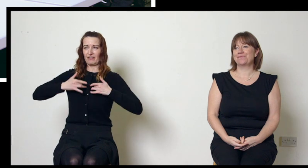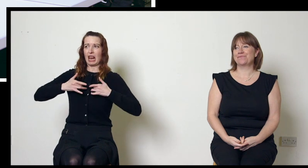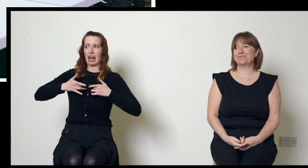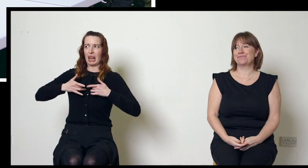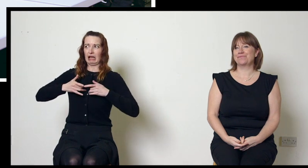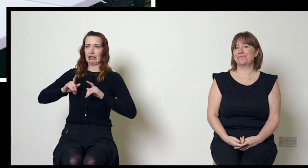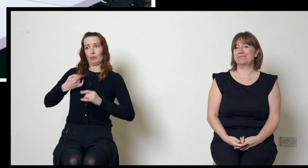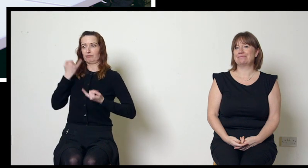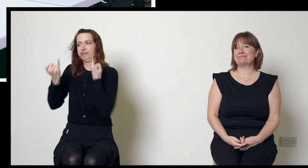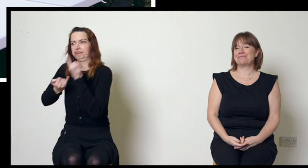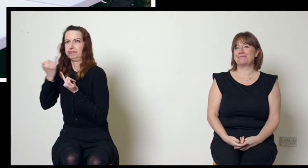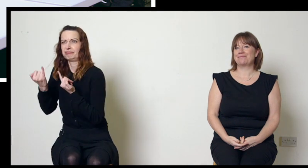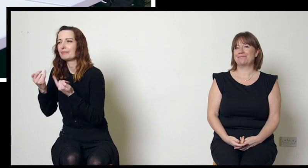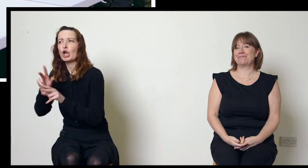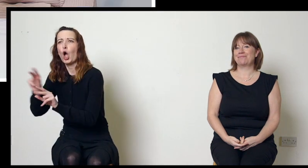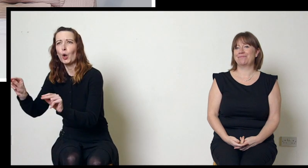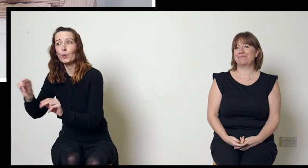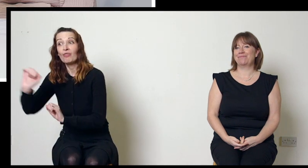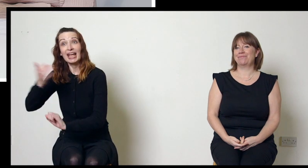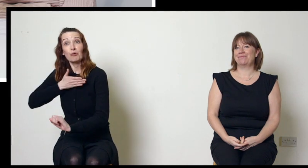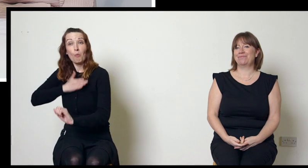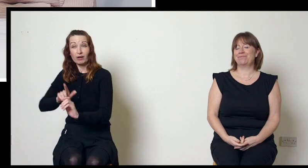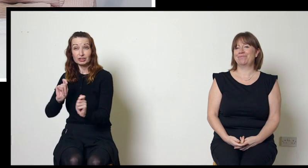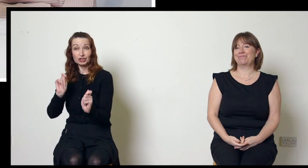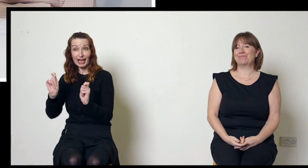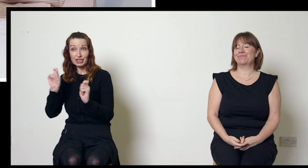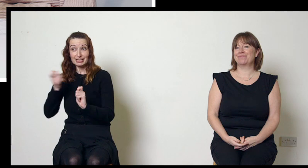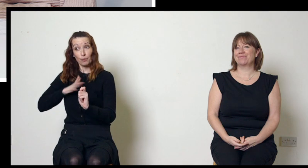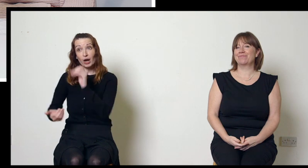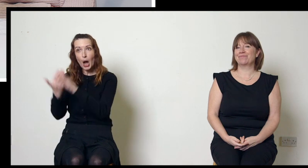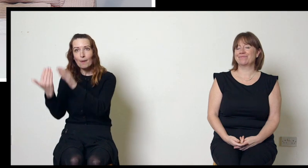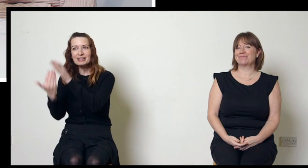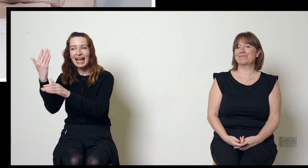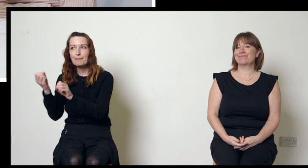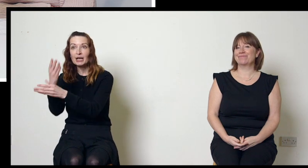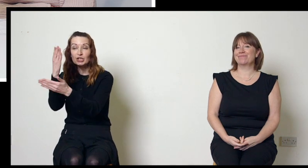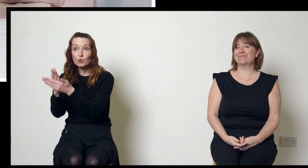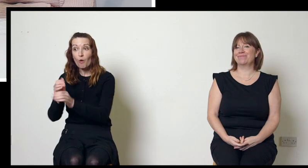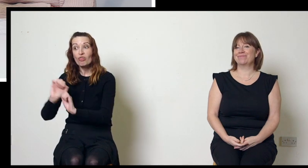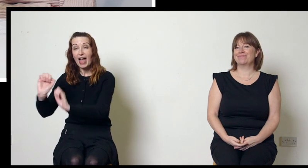You know, But they were all like, they want to make these changes. They want to update and make it more accessible for all of our community.